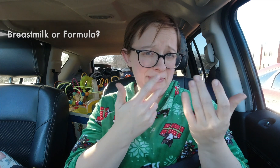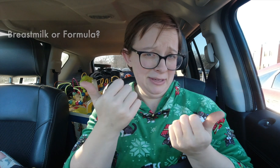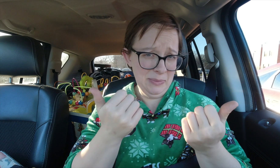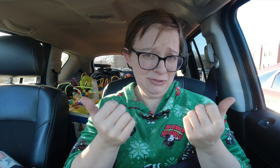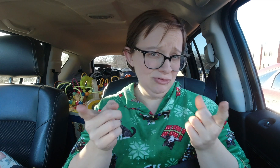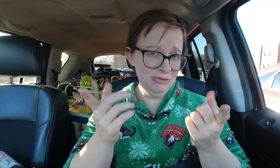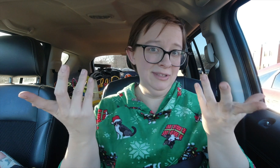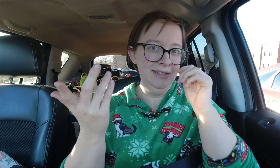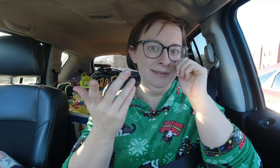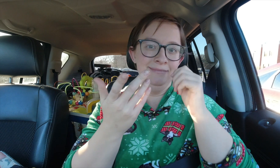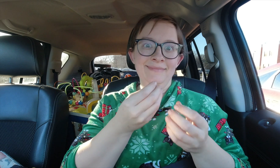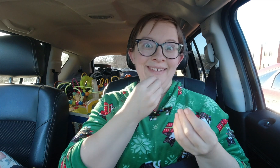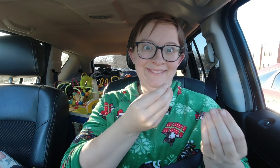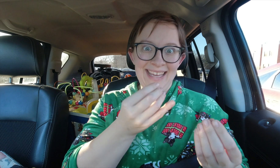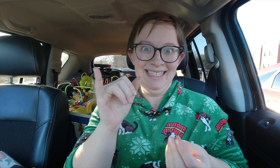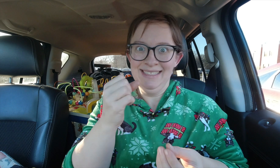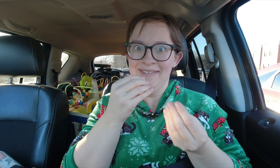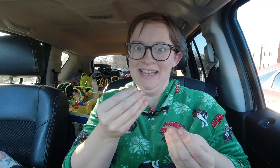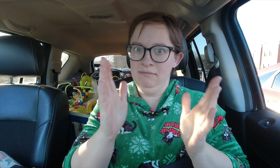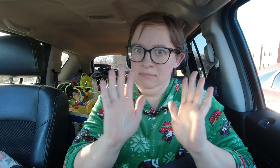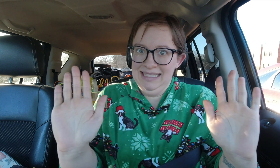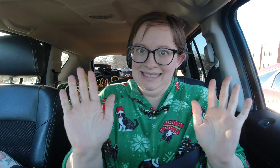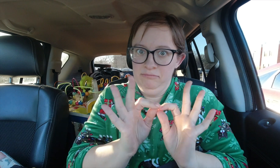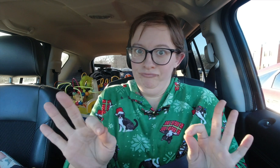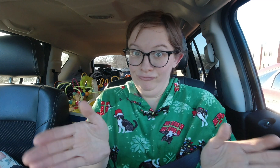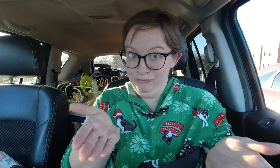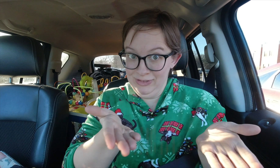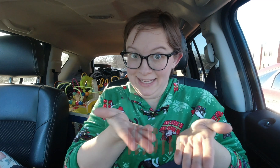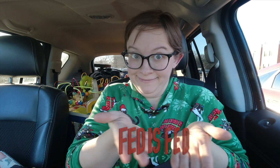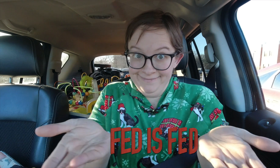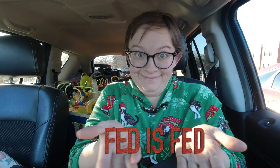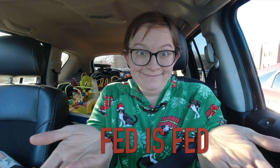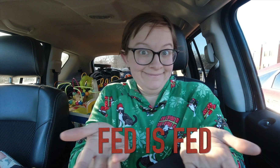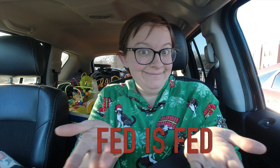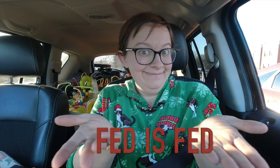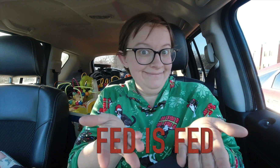Obviously I don't care which one... feeding is feeding... that is... fed is fed.